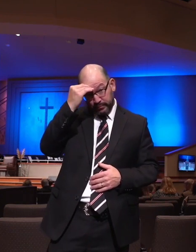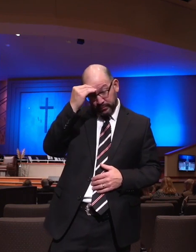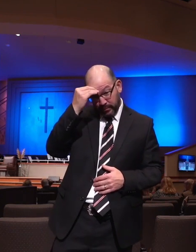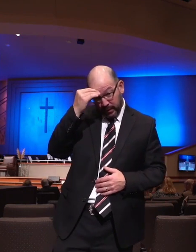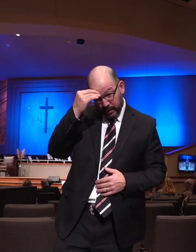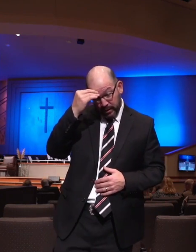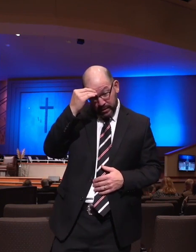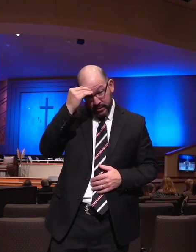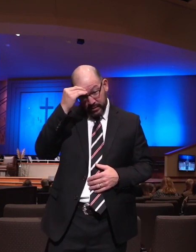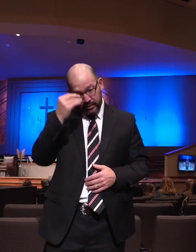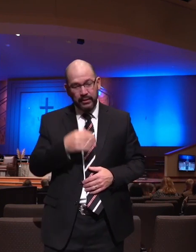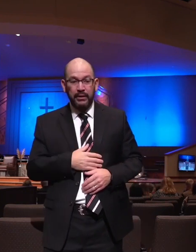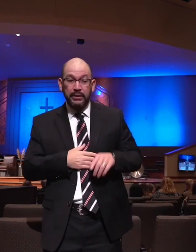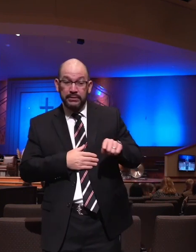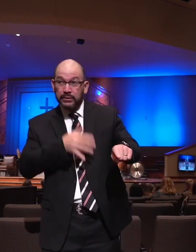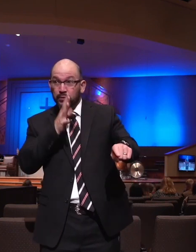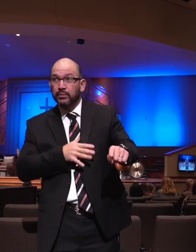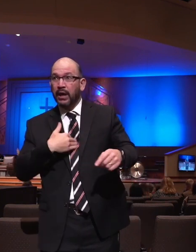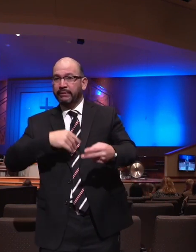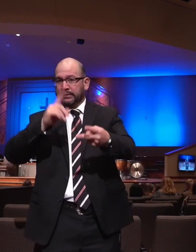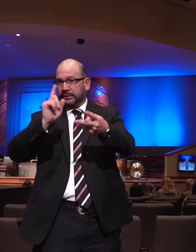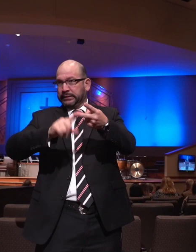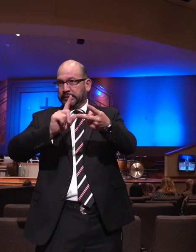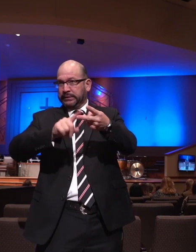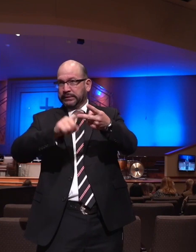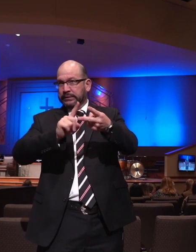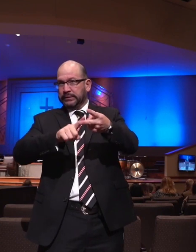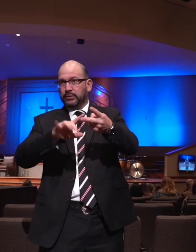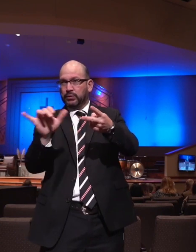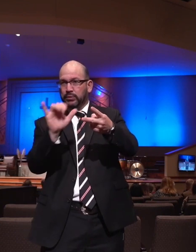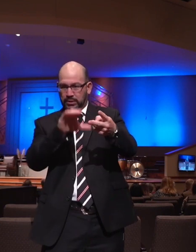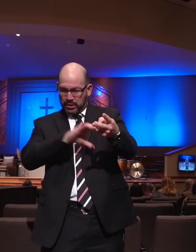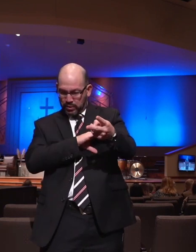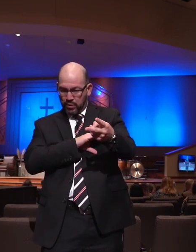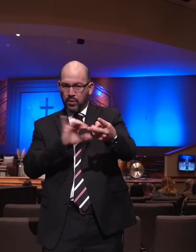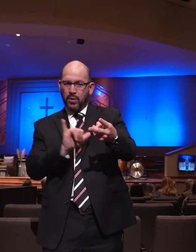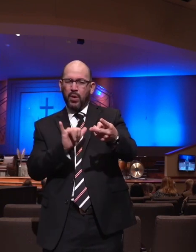of these together and you will have greater influence than any man in this